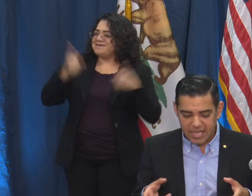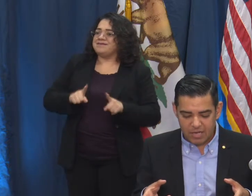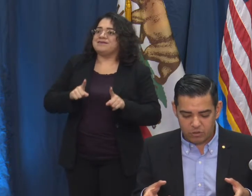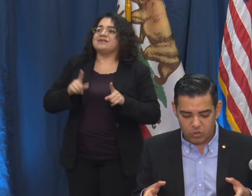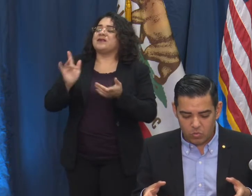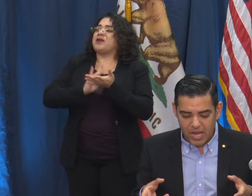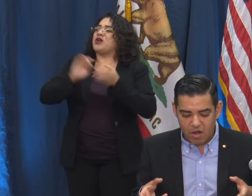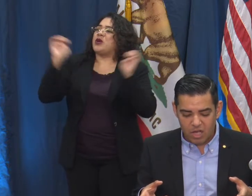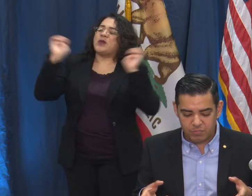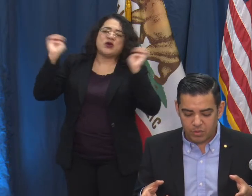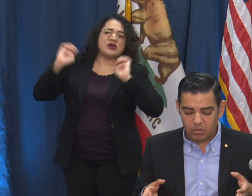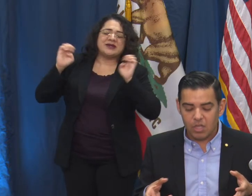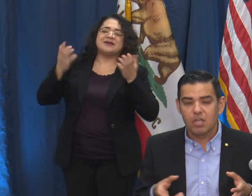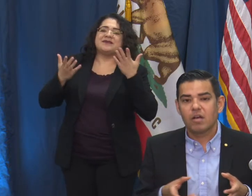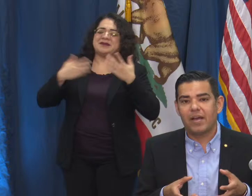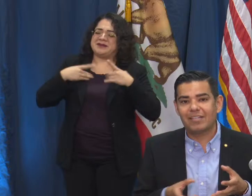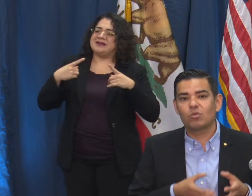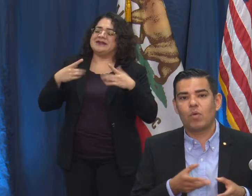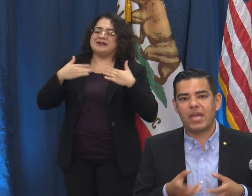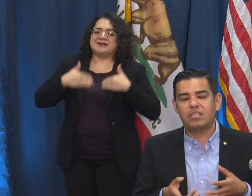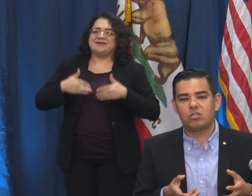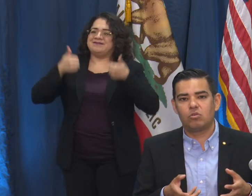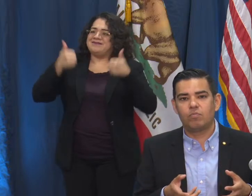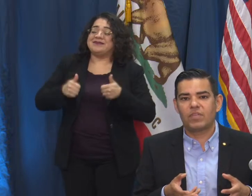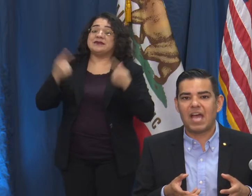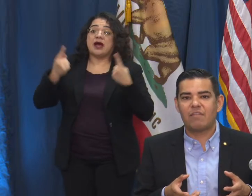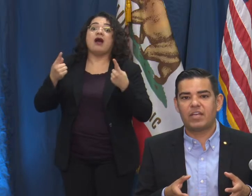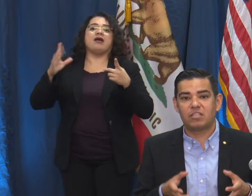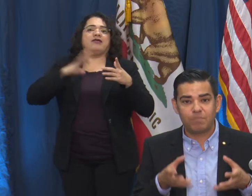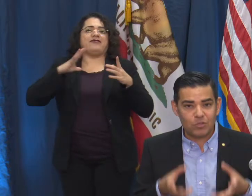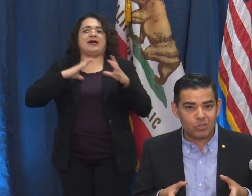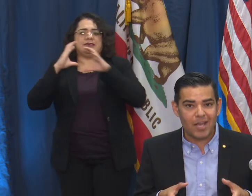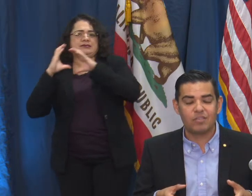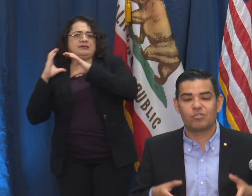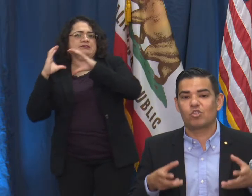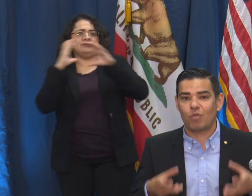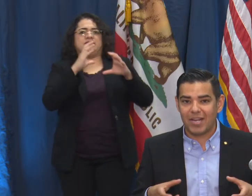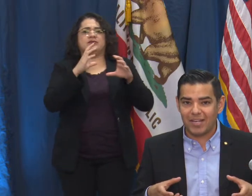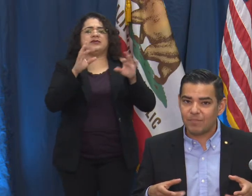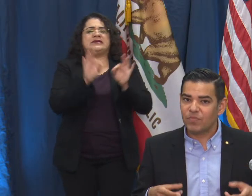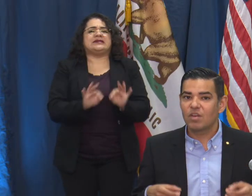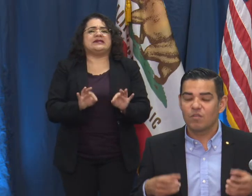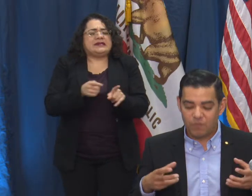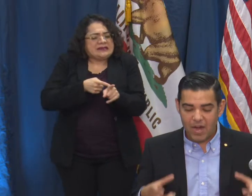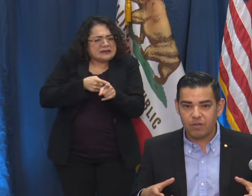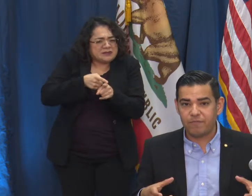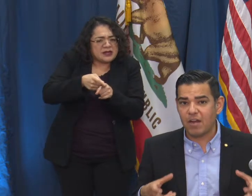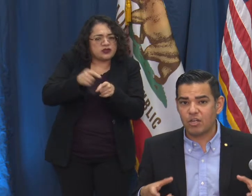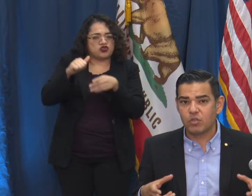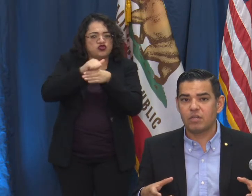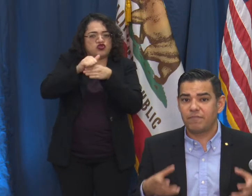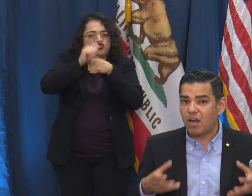get to a hospital. It's a way to have a specialized, trained fire